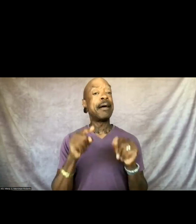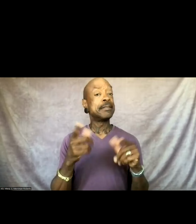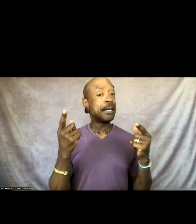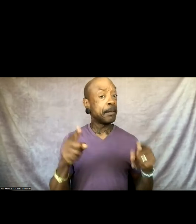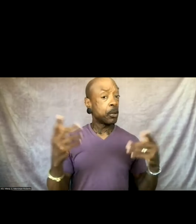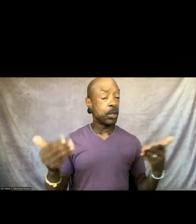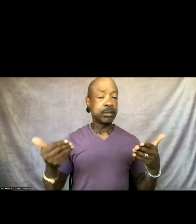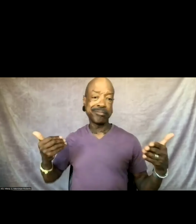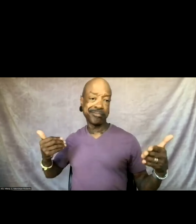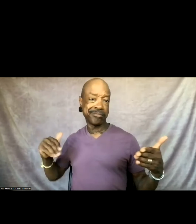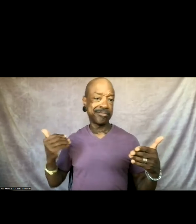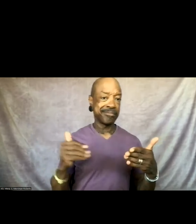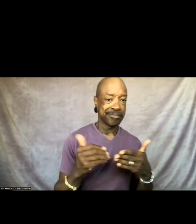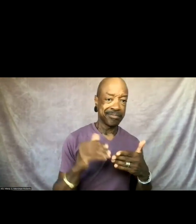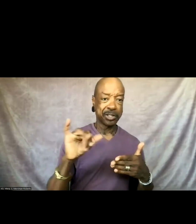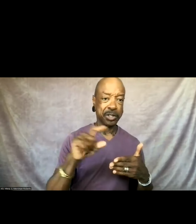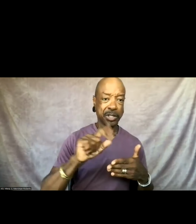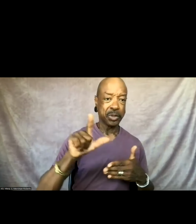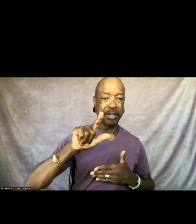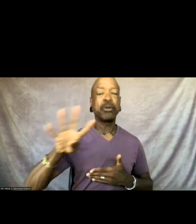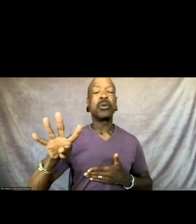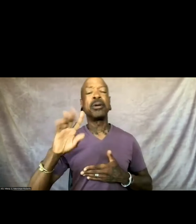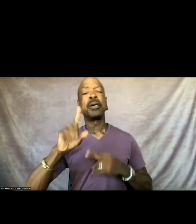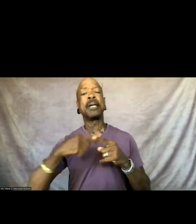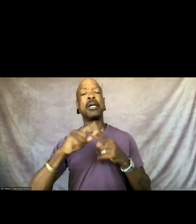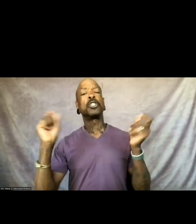organizations will also be putting out a lot for